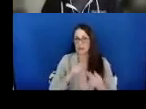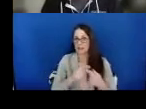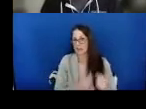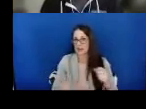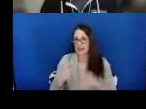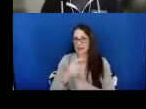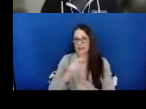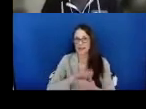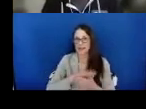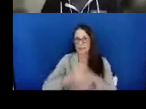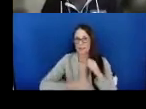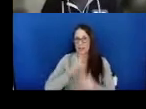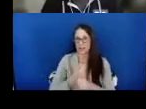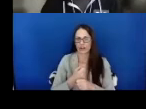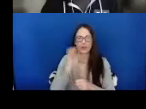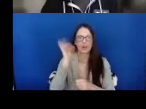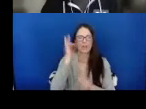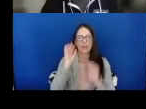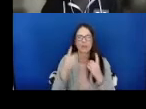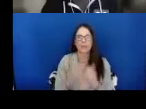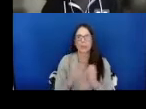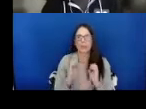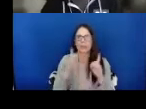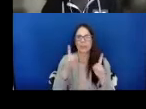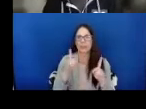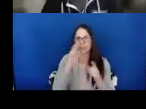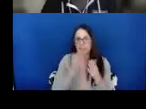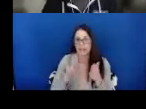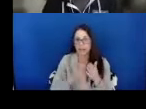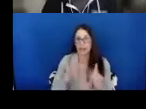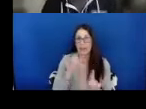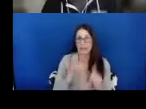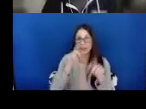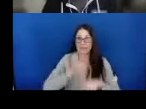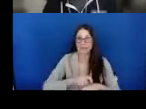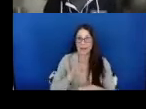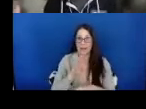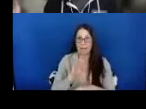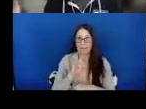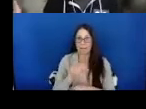16:25:09 Federal Department of Education Secretary at the time Betsy device, tried to counter